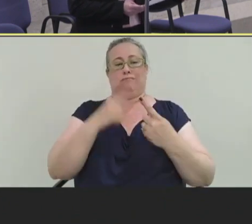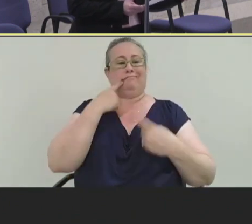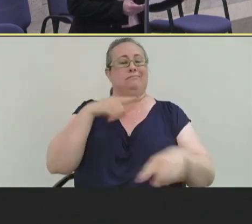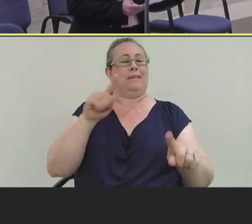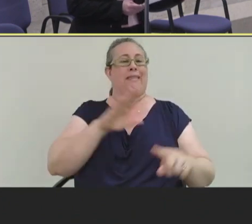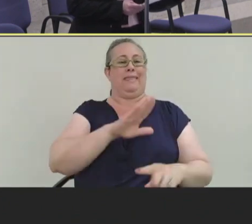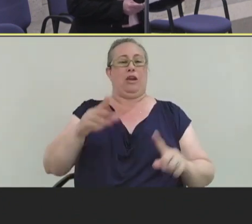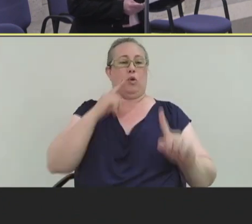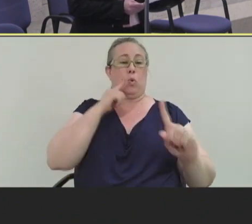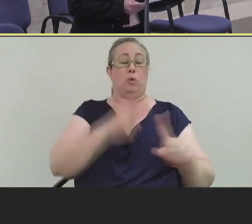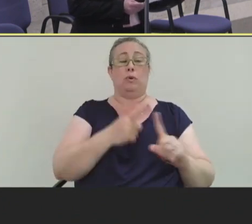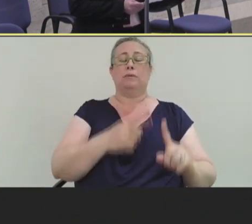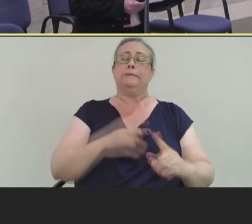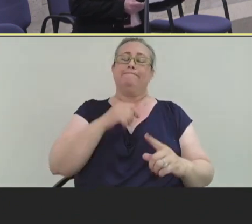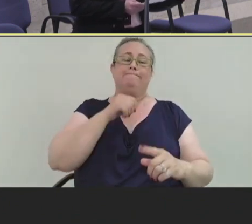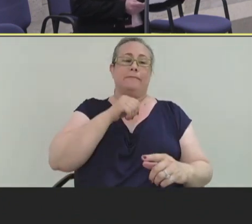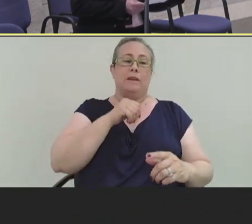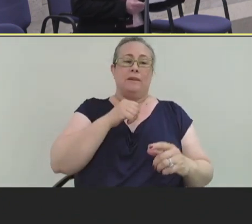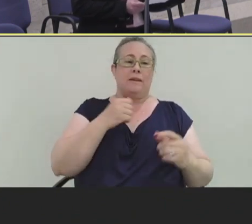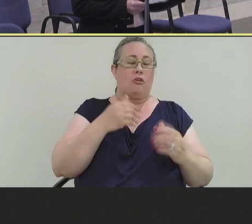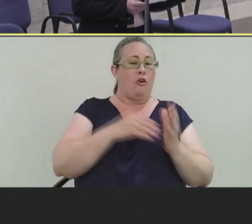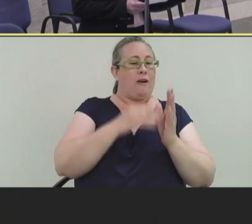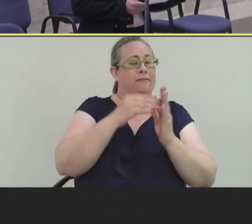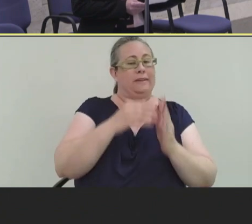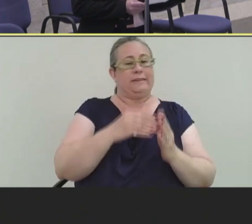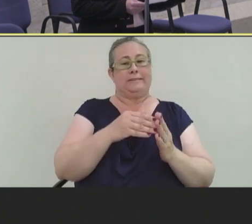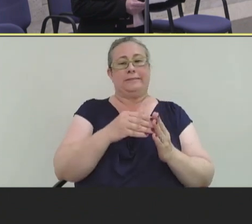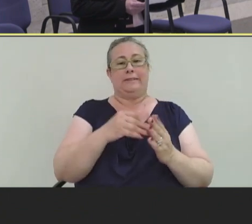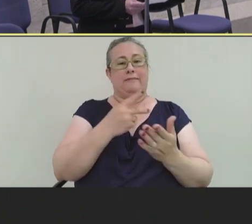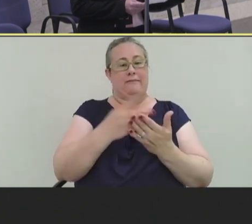treatments developed via the traditional industry model failed to meet this critical